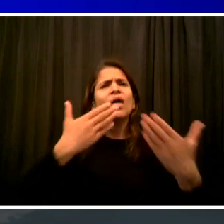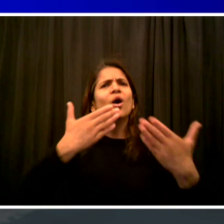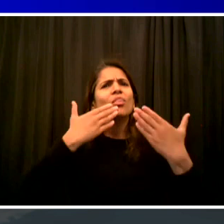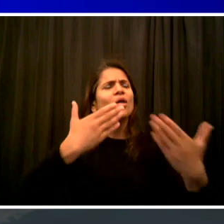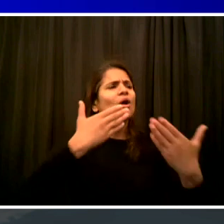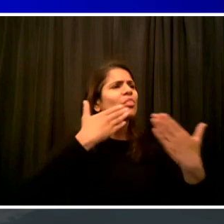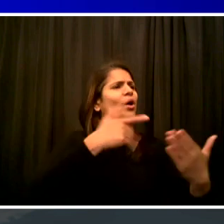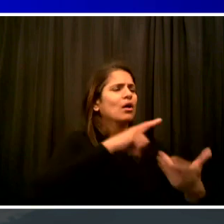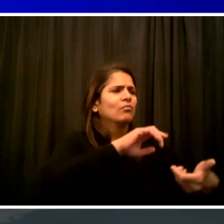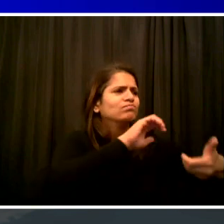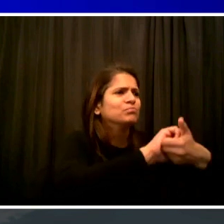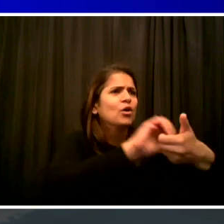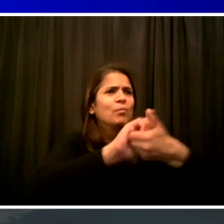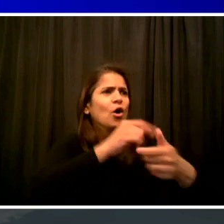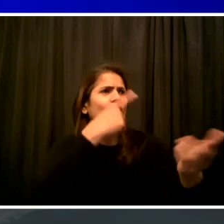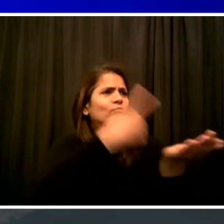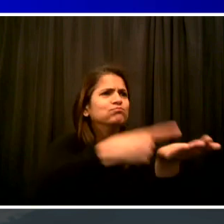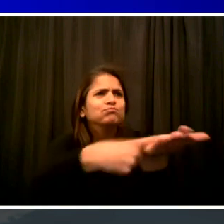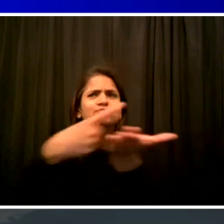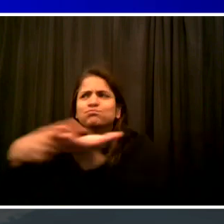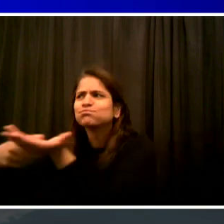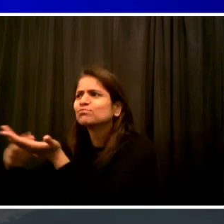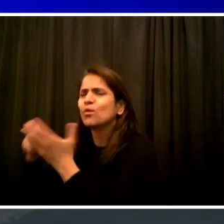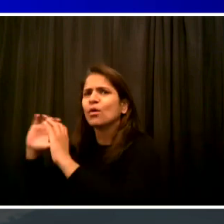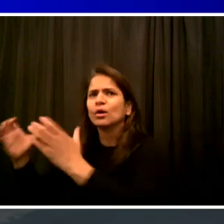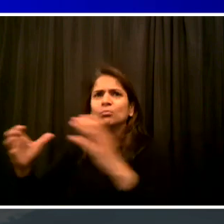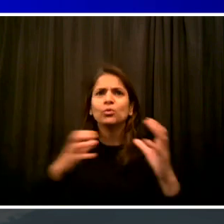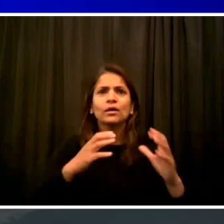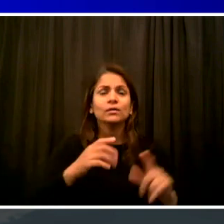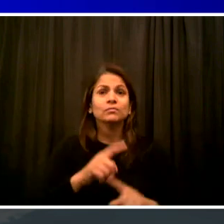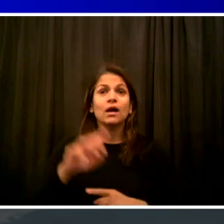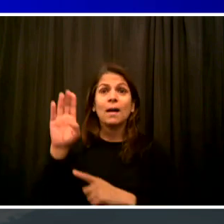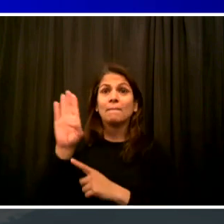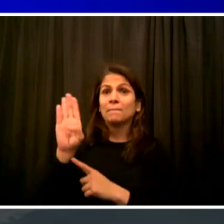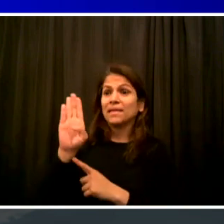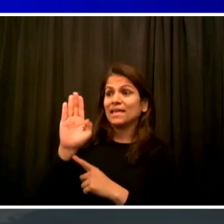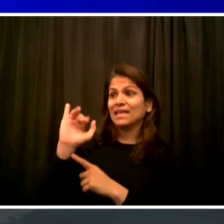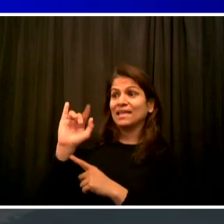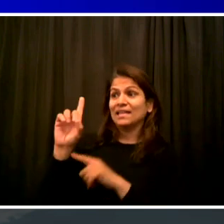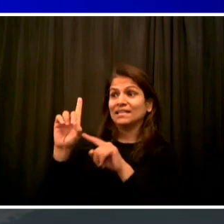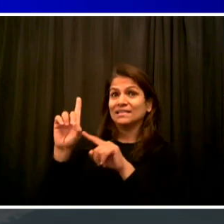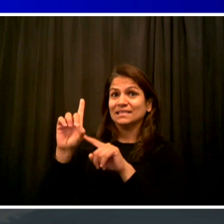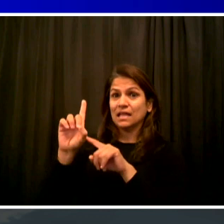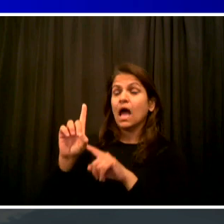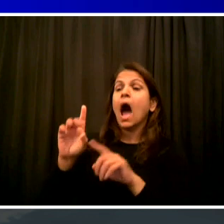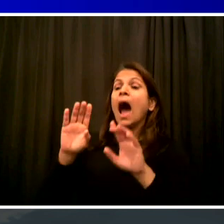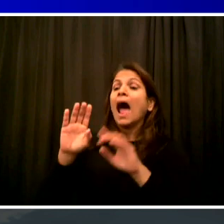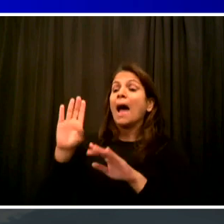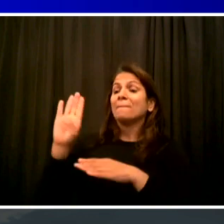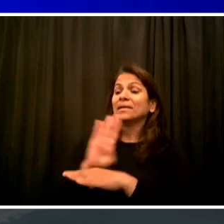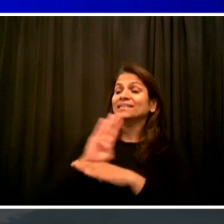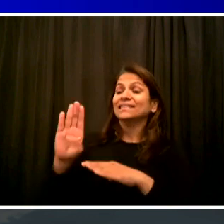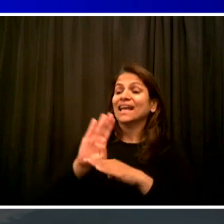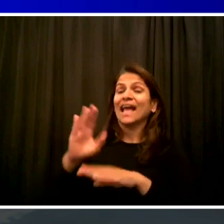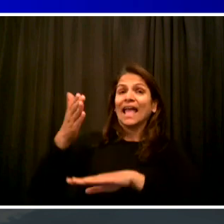NOW TO THANK ALL OF OUR PARTNERS. THEB USNIES S IMPROVEMENT DISTRICTS HAVE REALLY STEMD STEPP